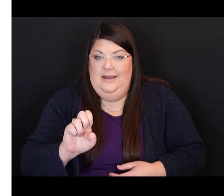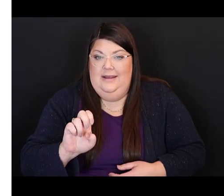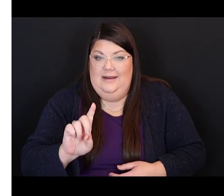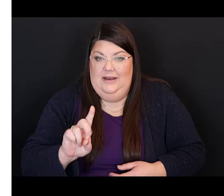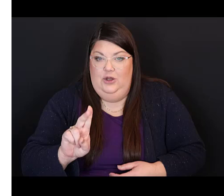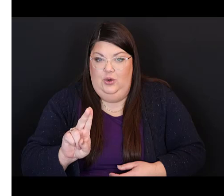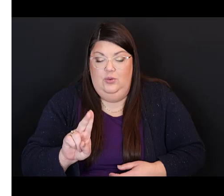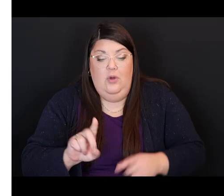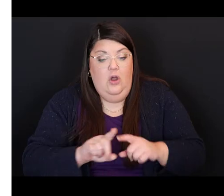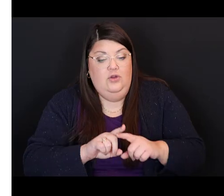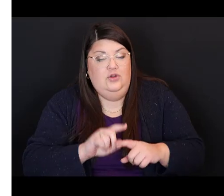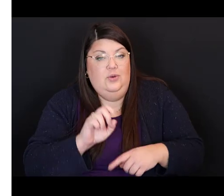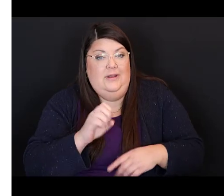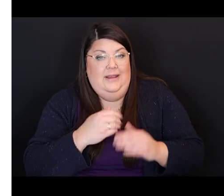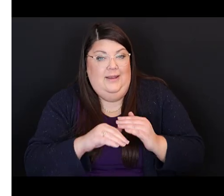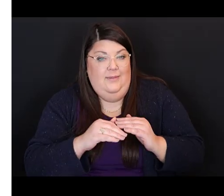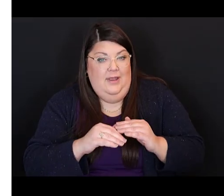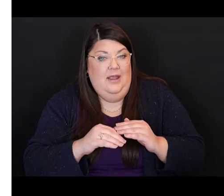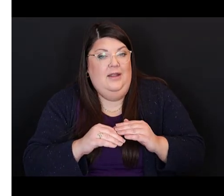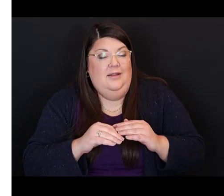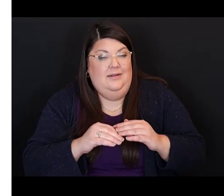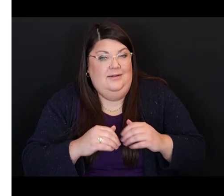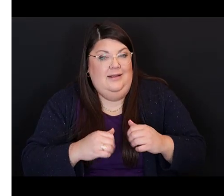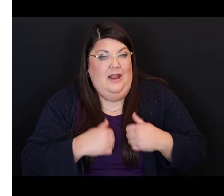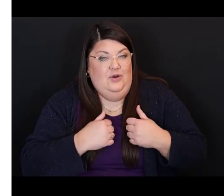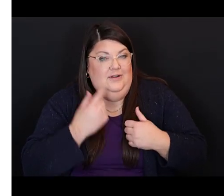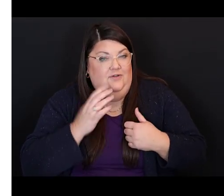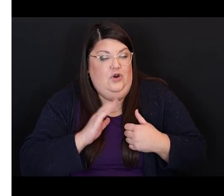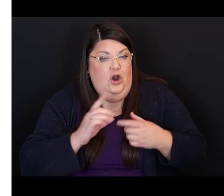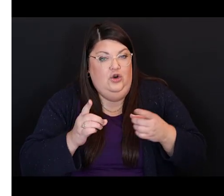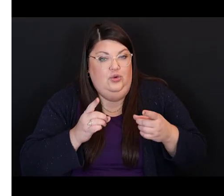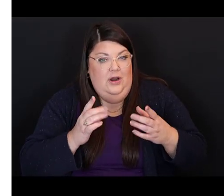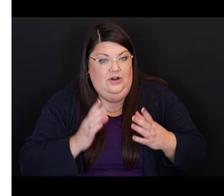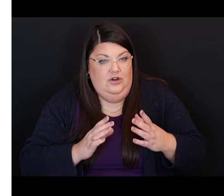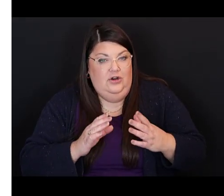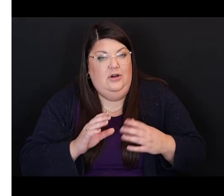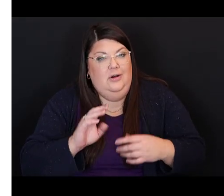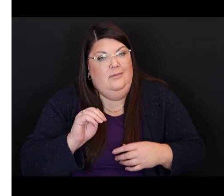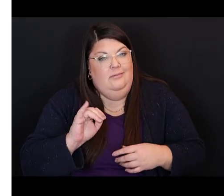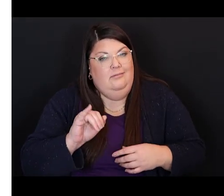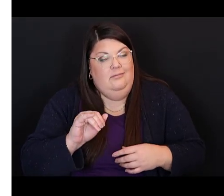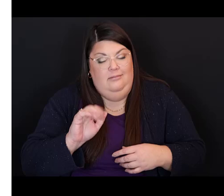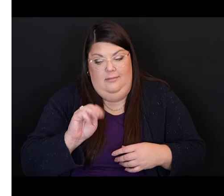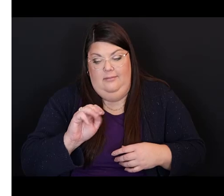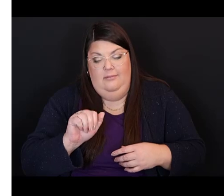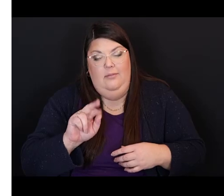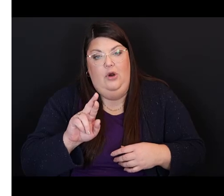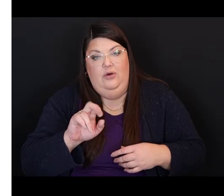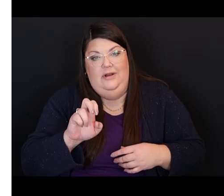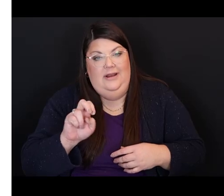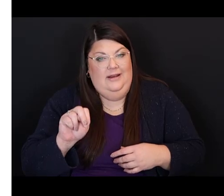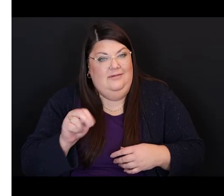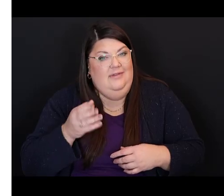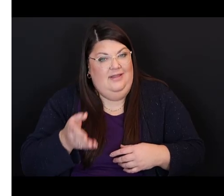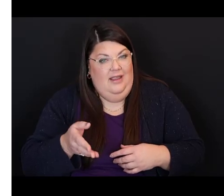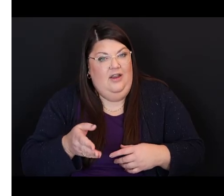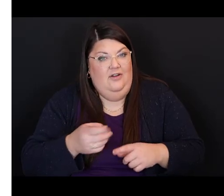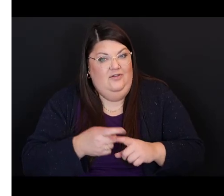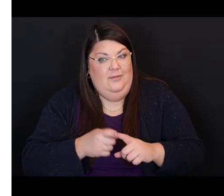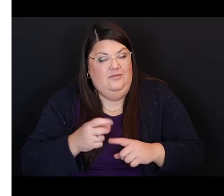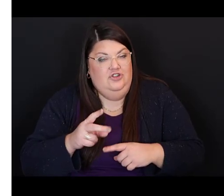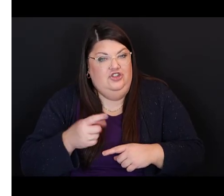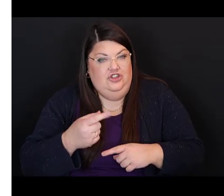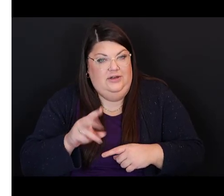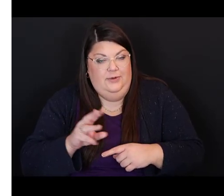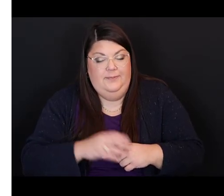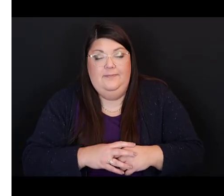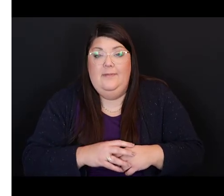the email address for our director, Dr. Maureen McGuire-Kuletz, also at GW. So, love to get email